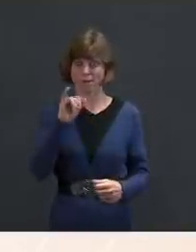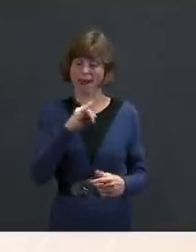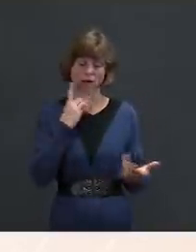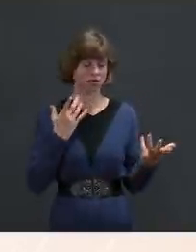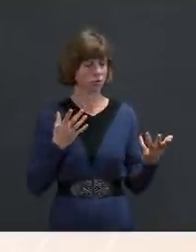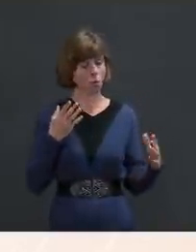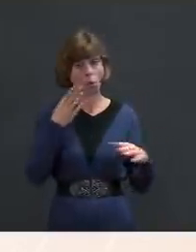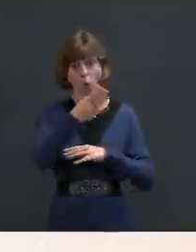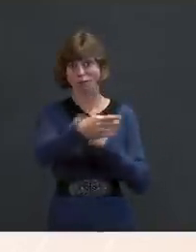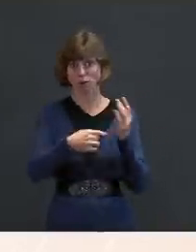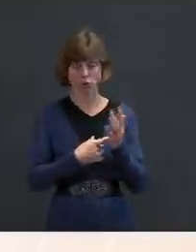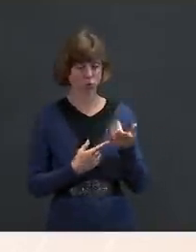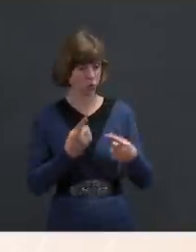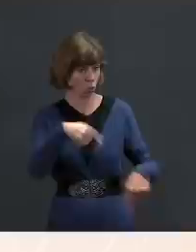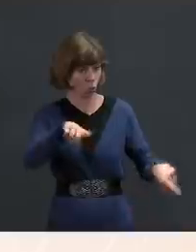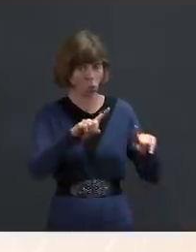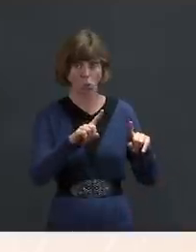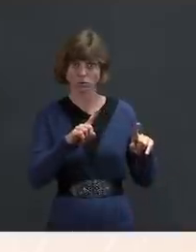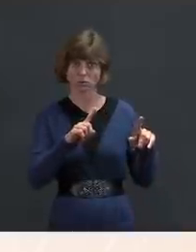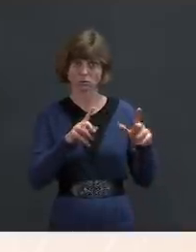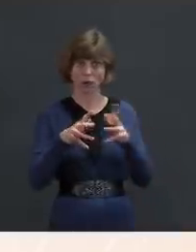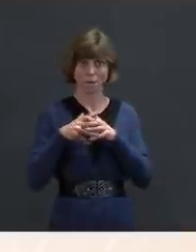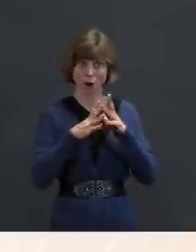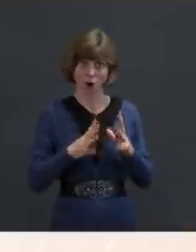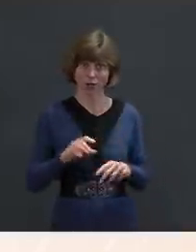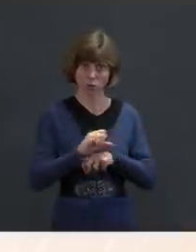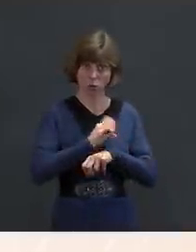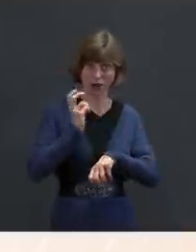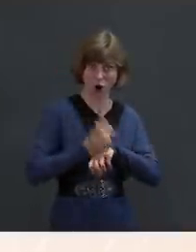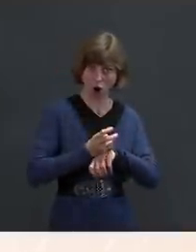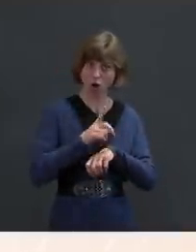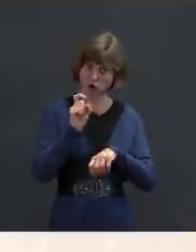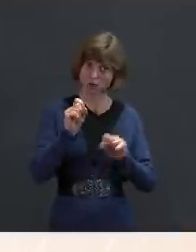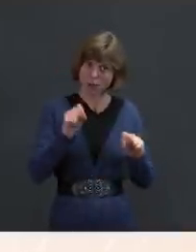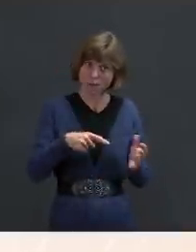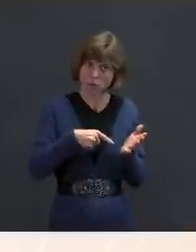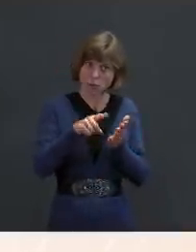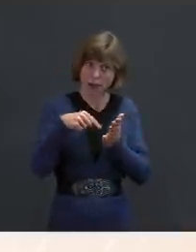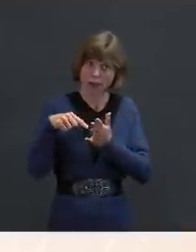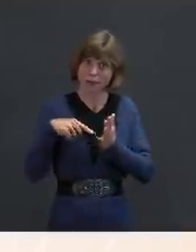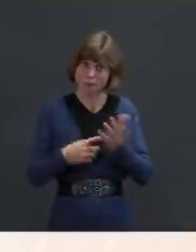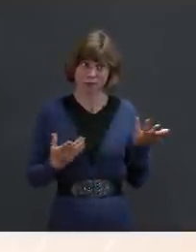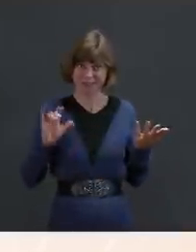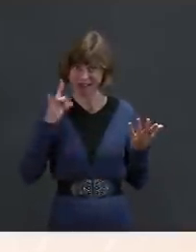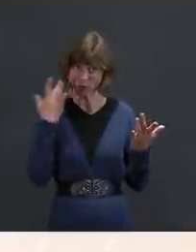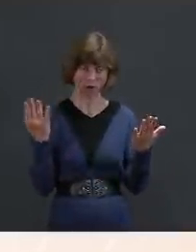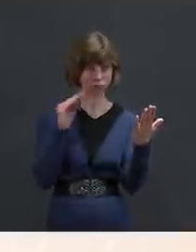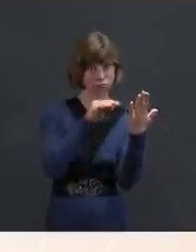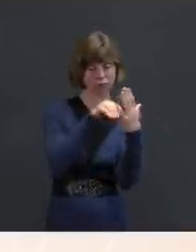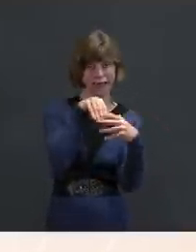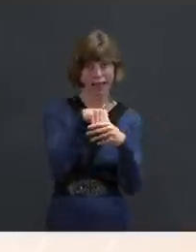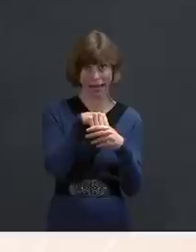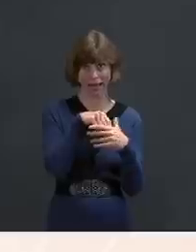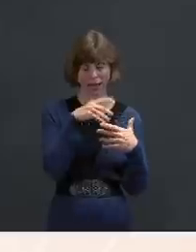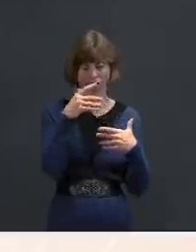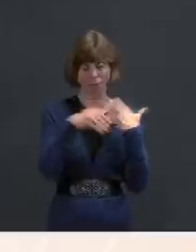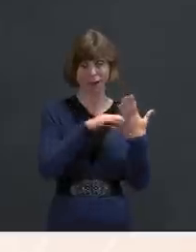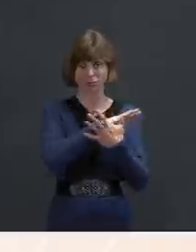shouldn't be living at the poverty level. That's why he put it in his package. There is a process that it goes through, a parliamentary process,